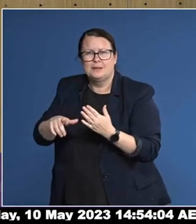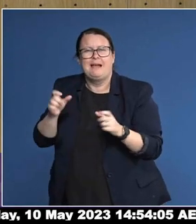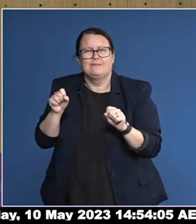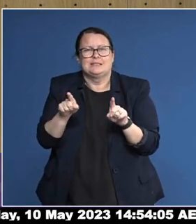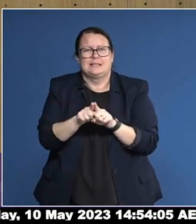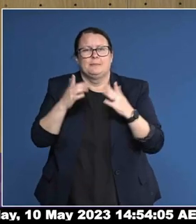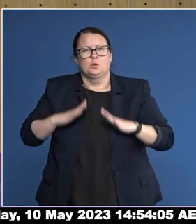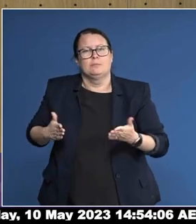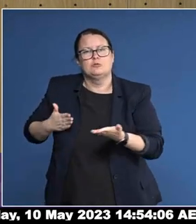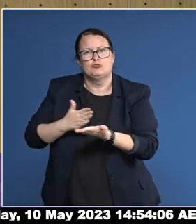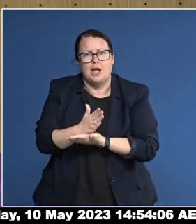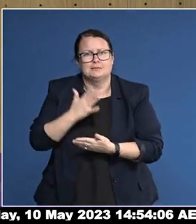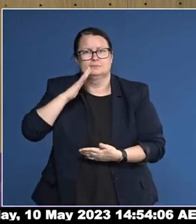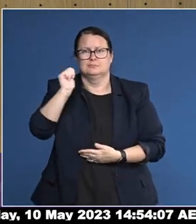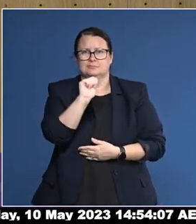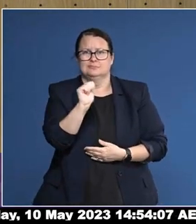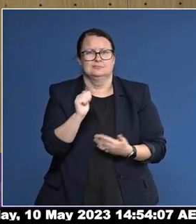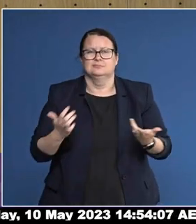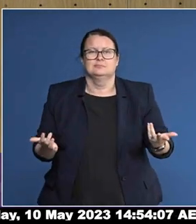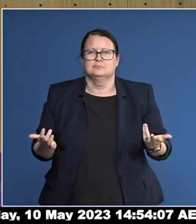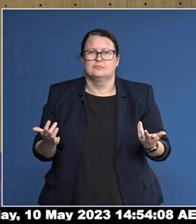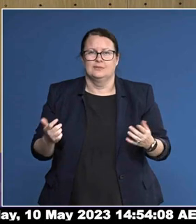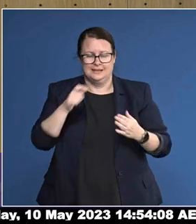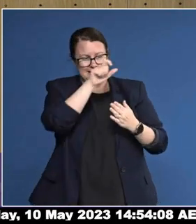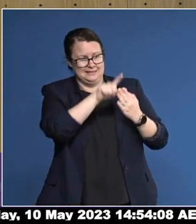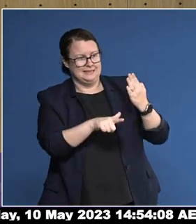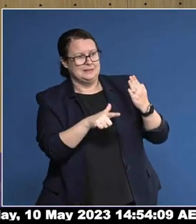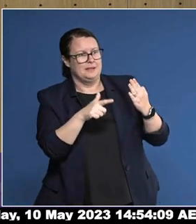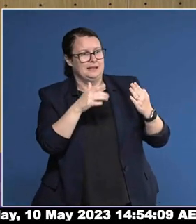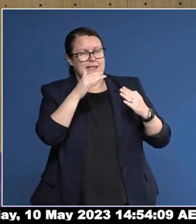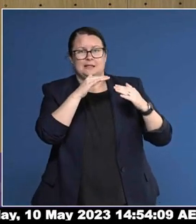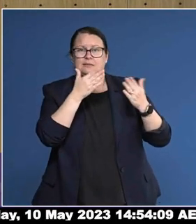The Disability Services Act sets that out and that existed long before the Human Rights